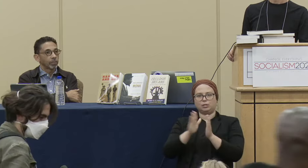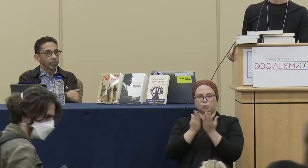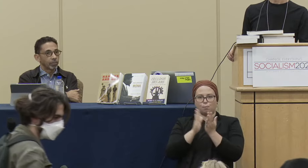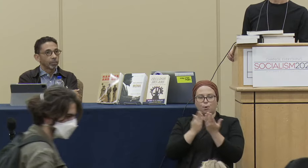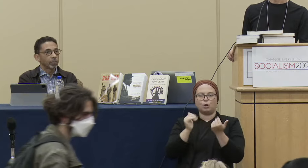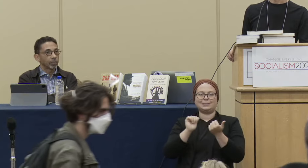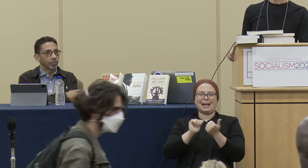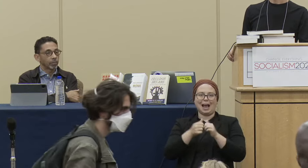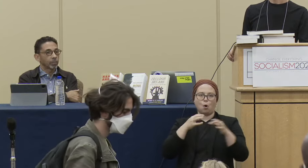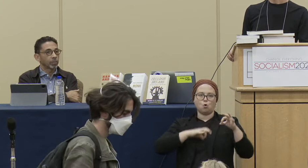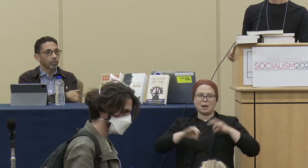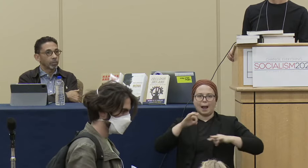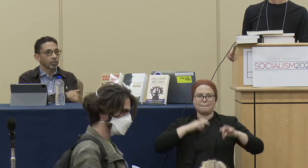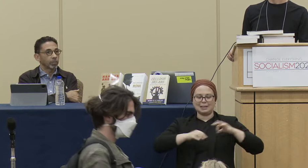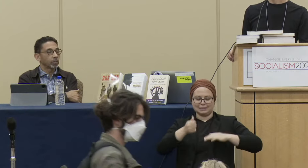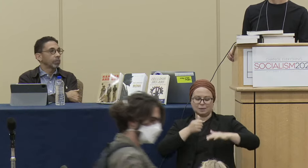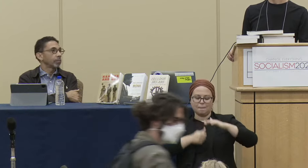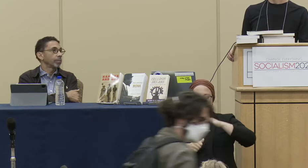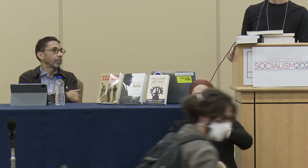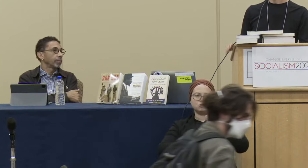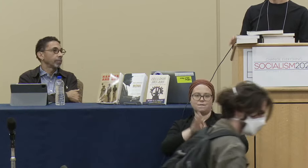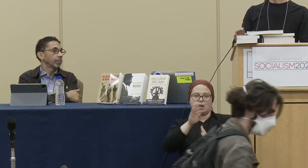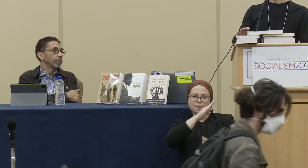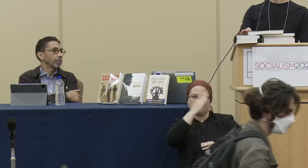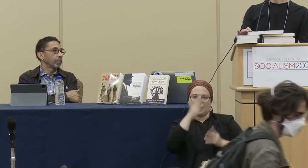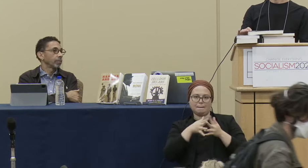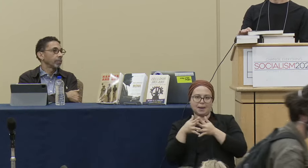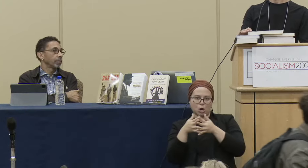publishing his book " How Capitalism Underdeveloped Black